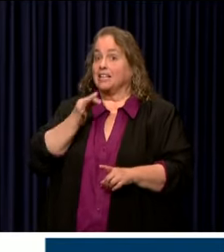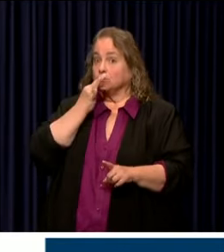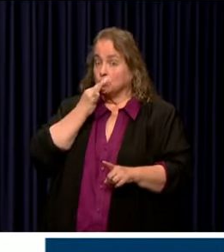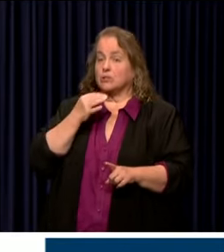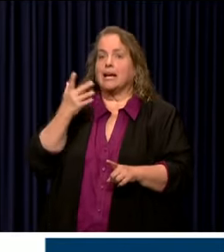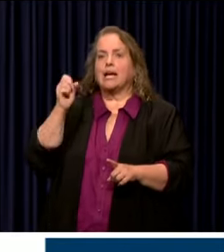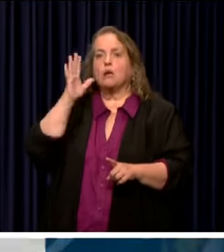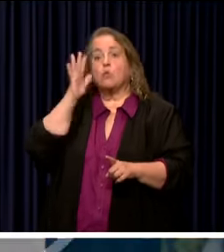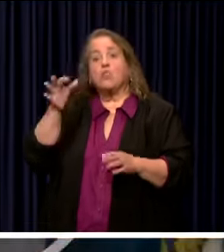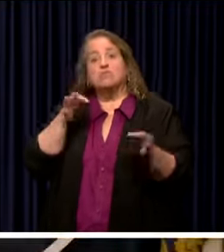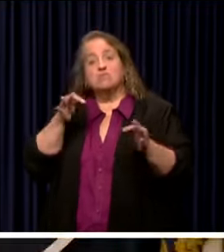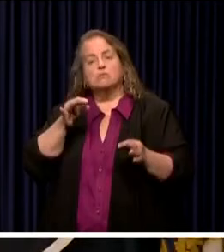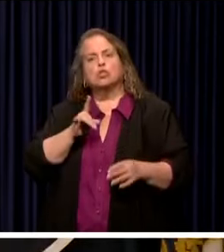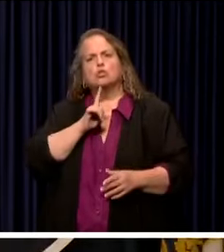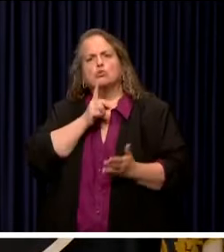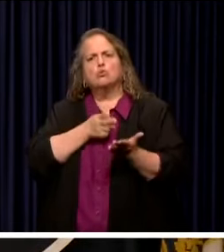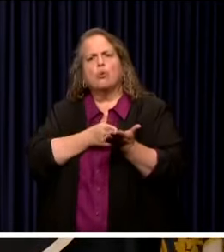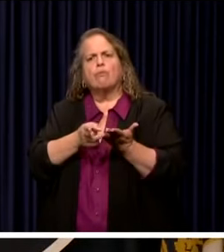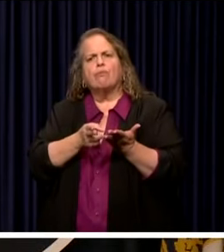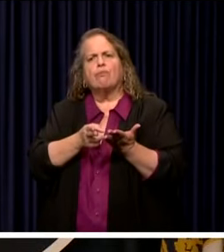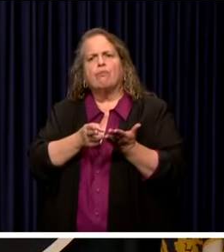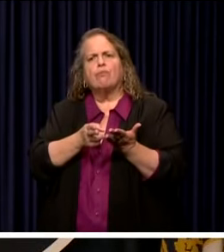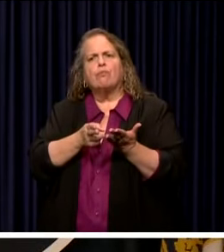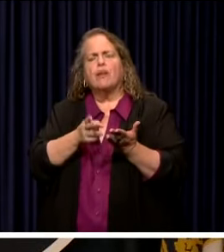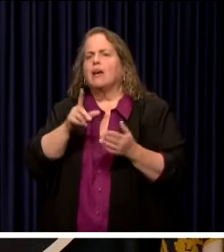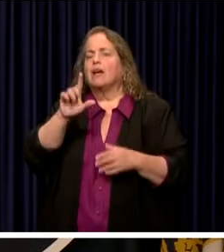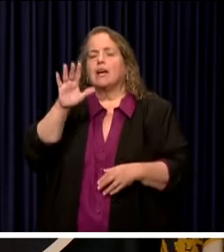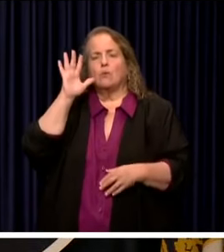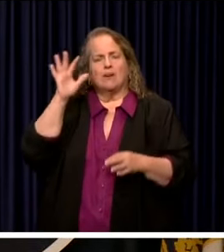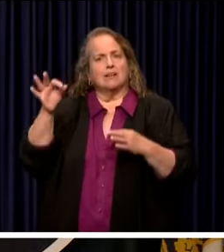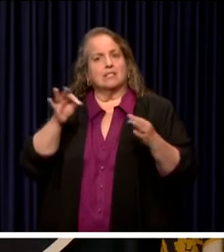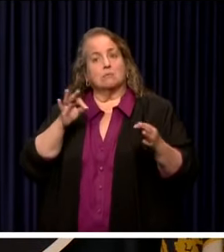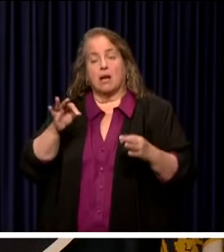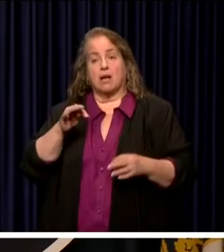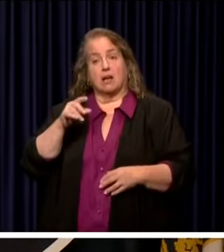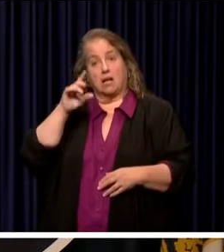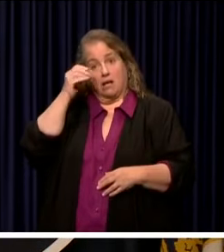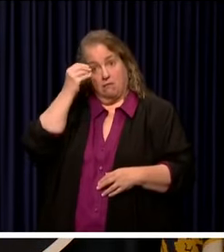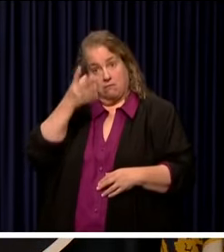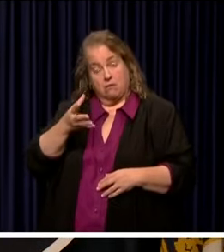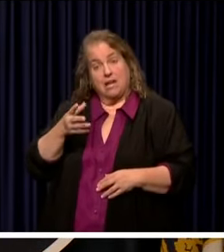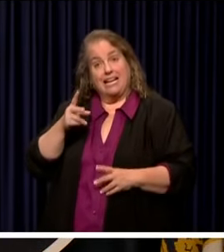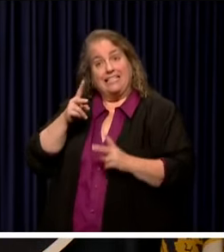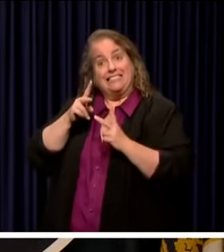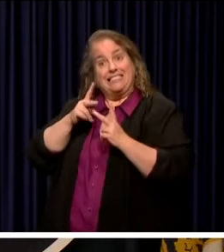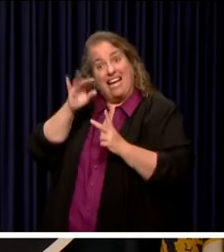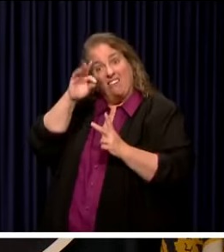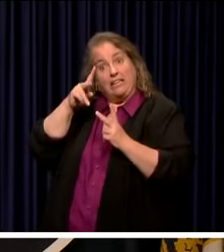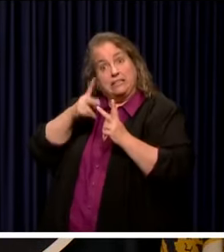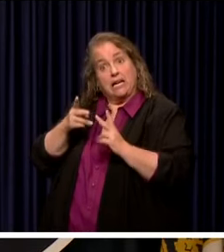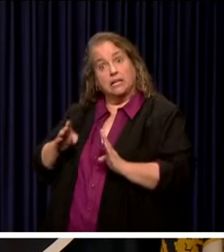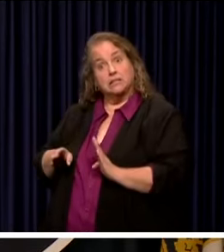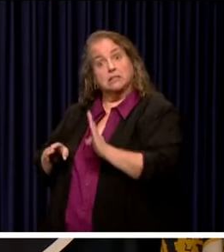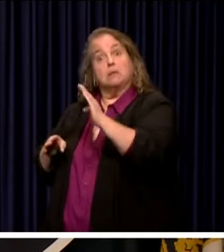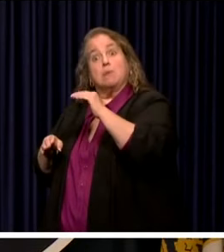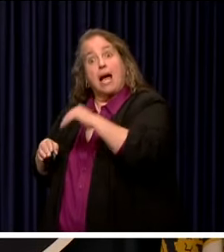AND SO JUST LOOKING AT THIS, WE'VE GOT TO KNOW THAT OUR